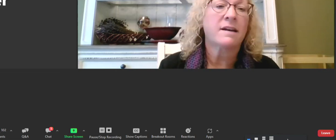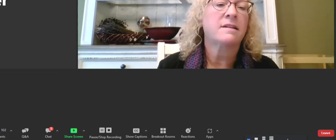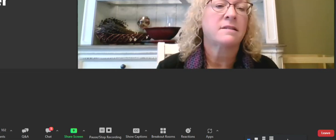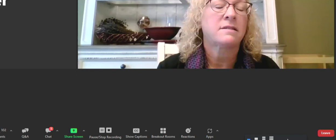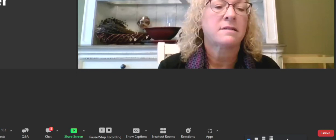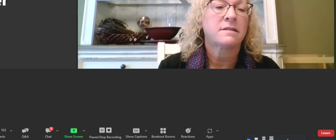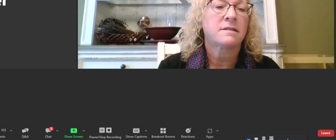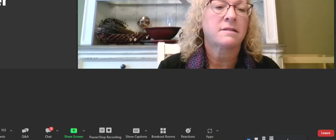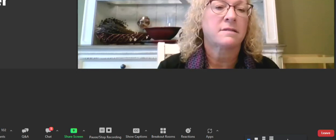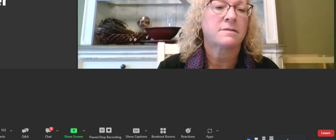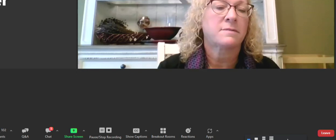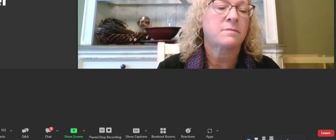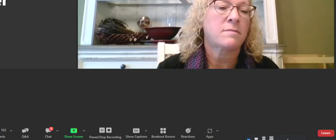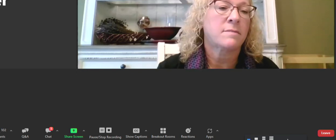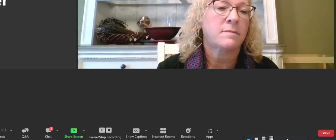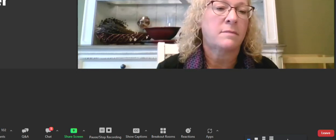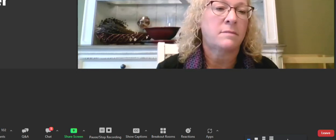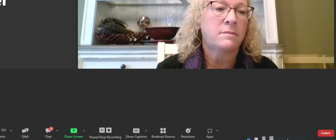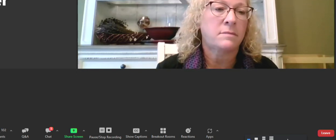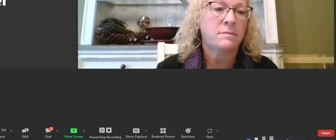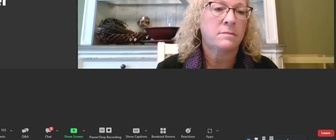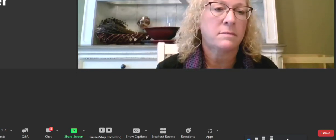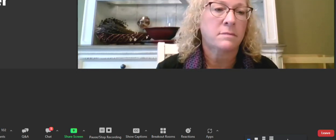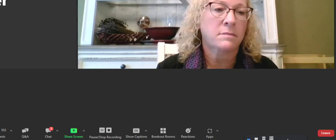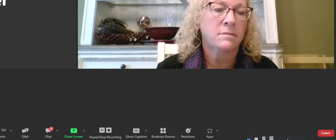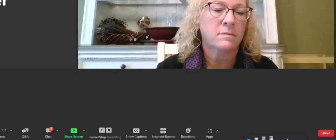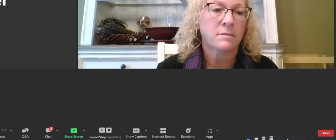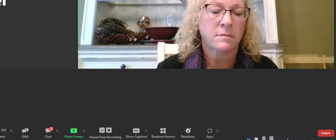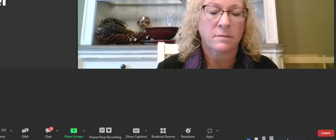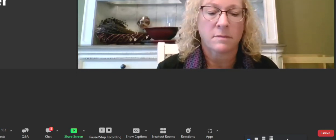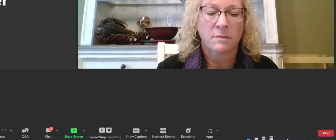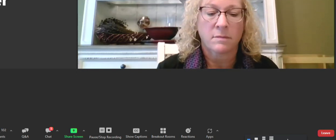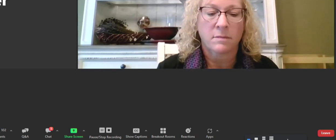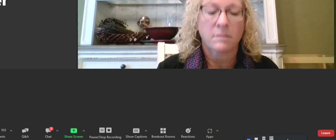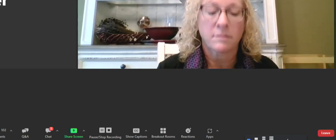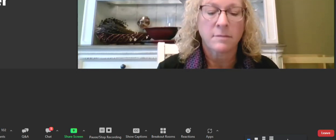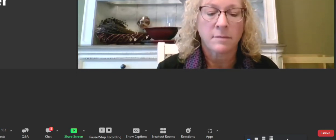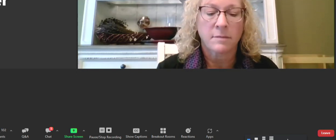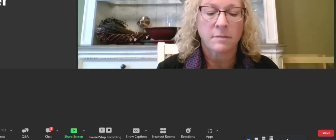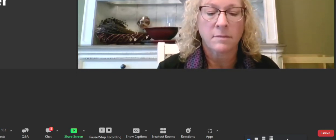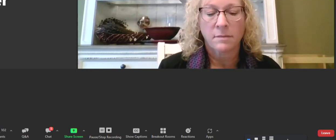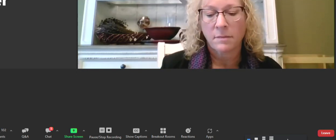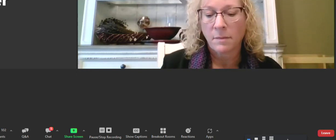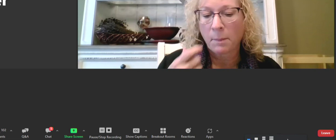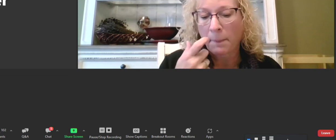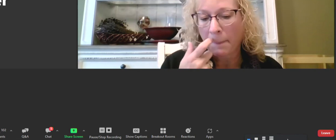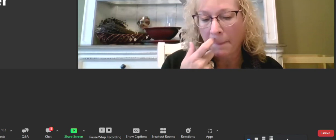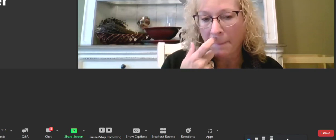Yes. Great. Okay. You talked about some supports. What are maybe some other supports